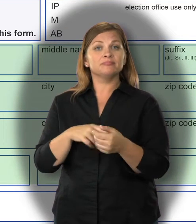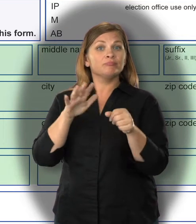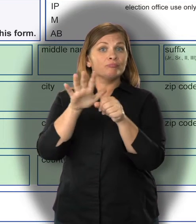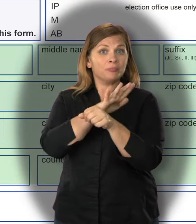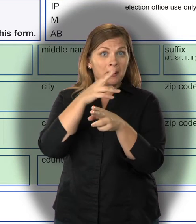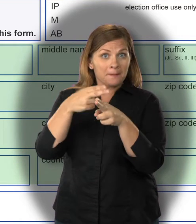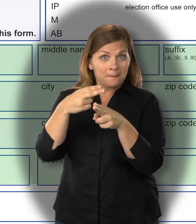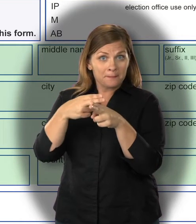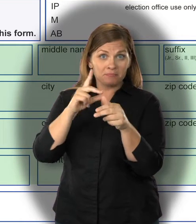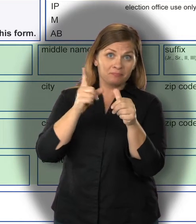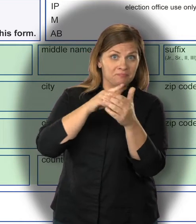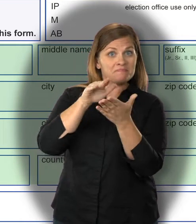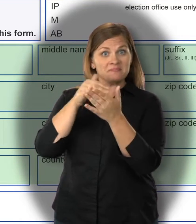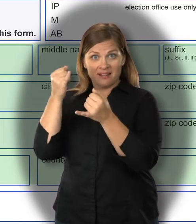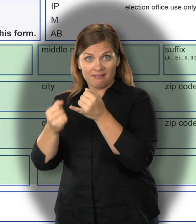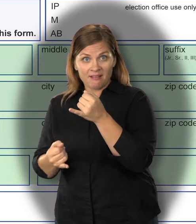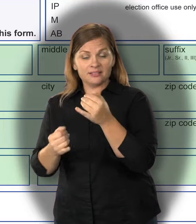For the next questions, you will enter: